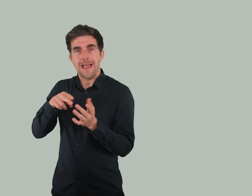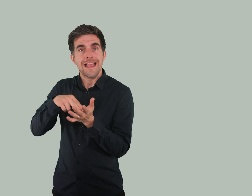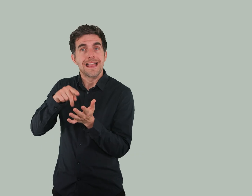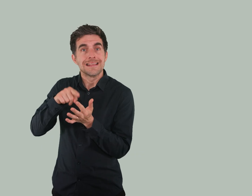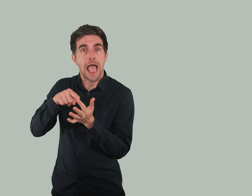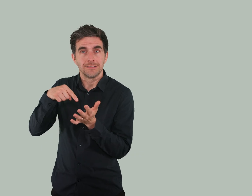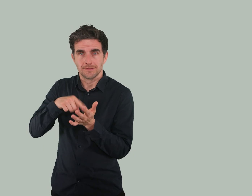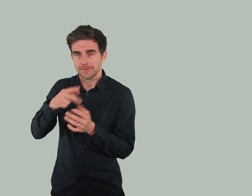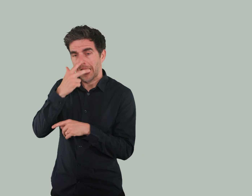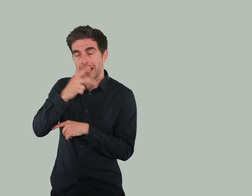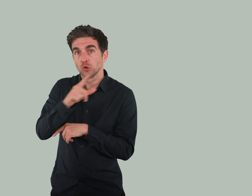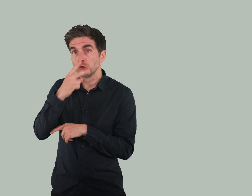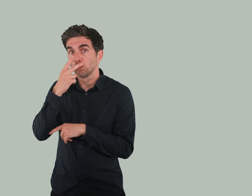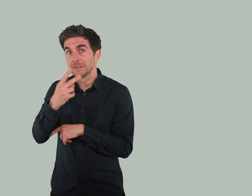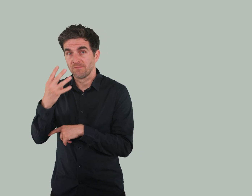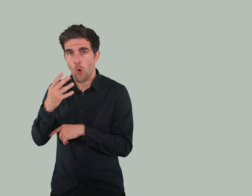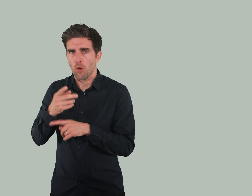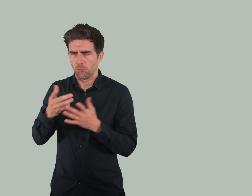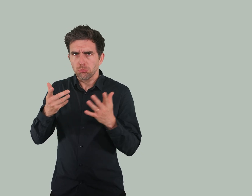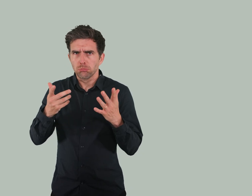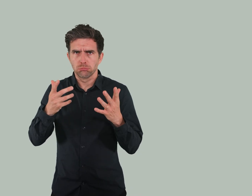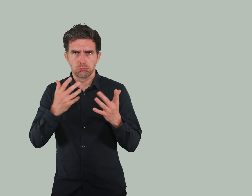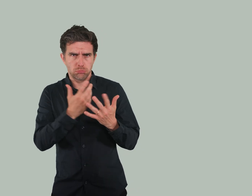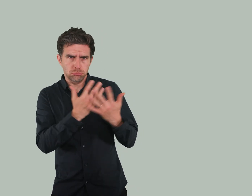against the 18- to 24-year-old NEET rate,